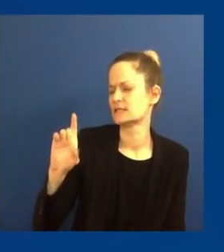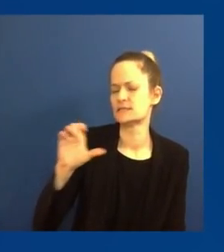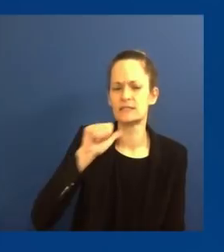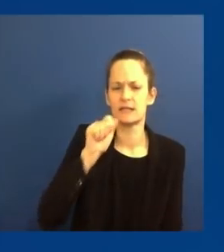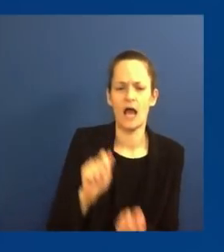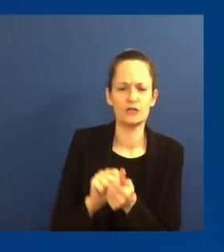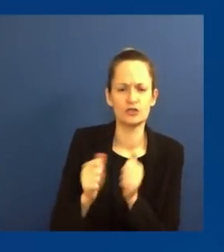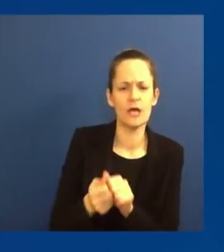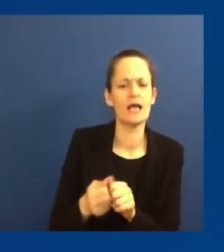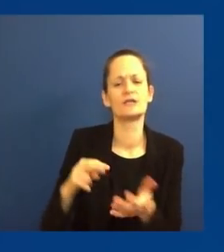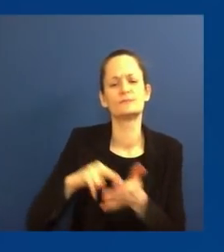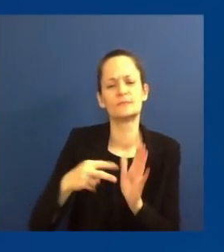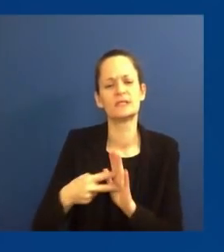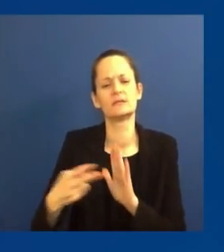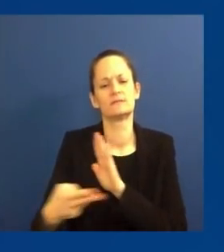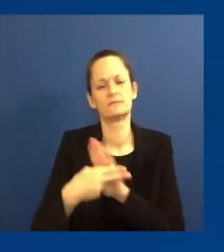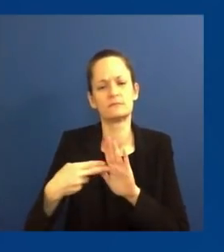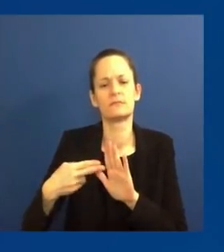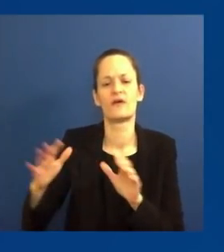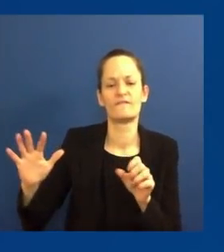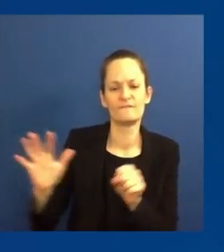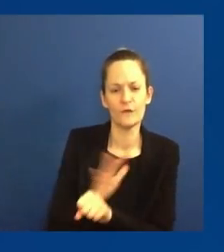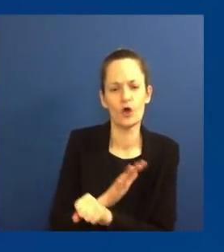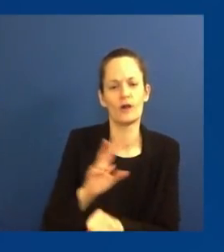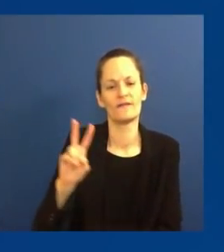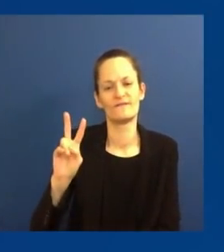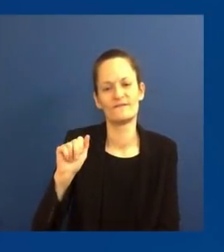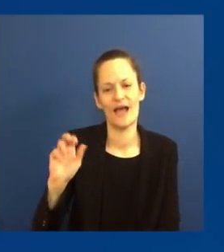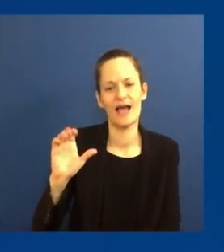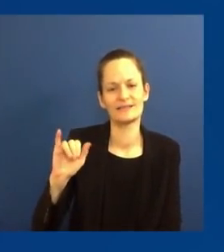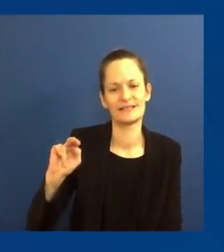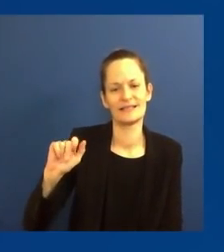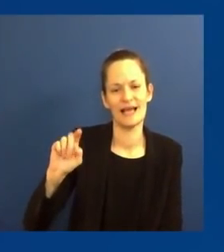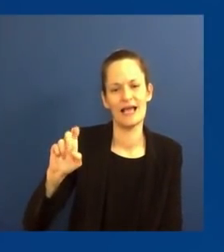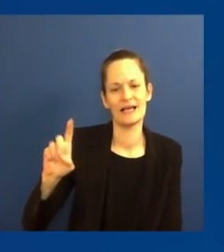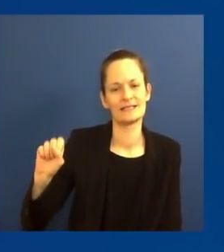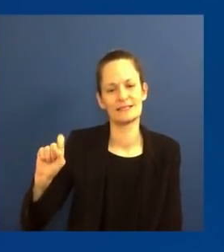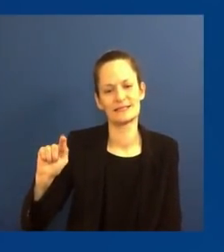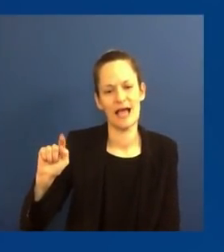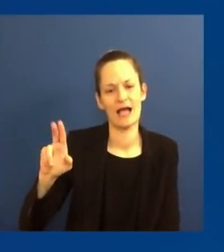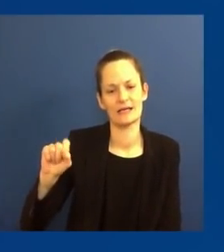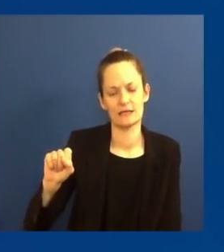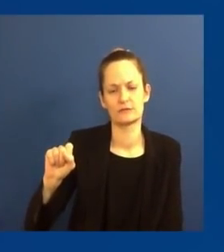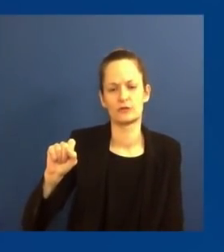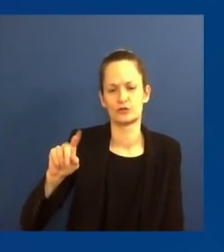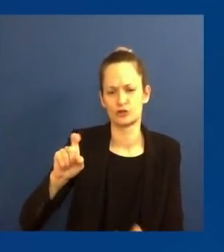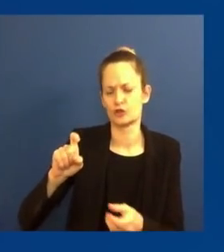given that could potentially encourage more people to get a third shot? Mr. Zients: So, Kaitlan,